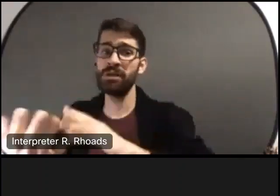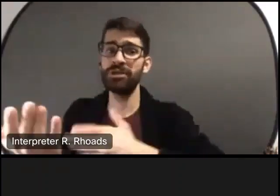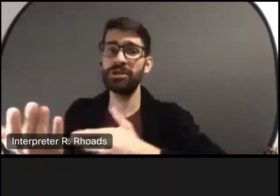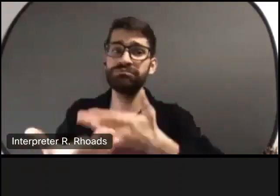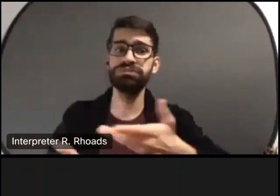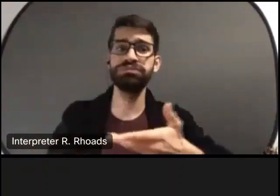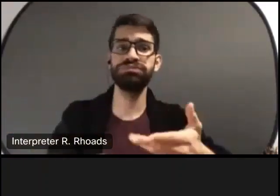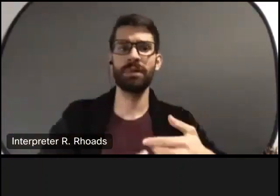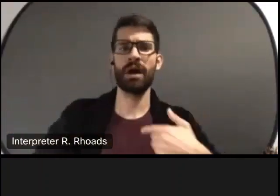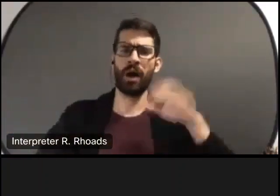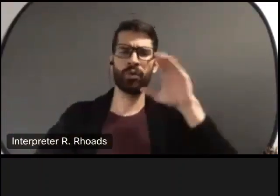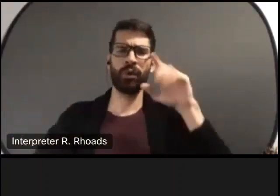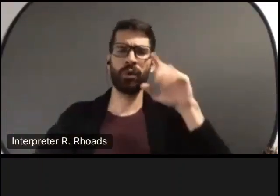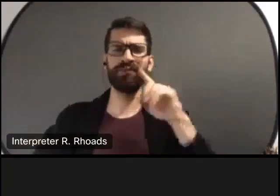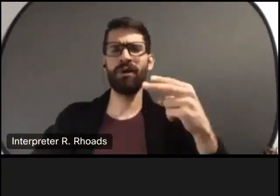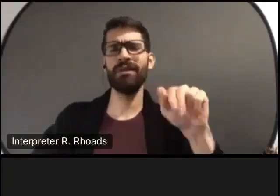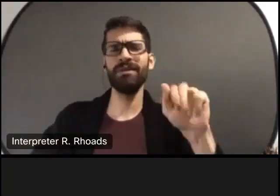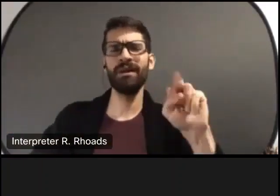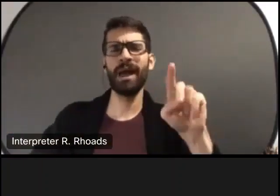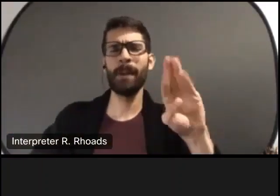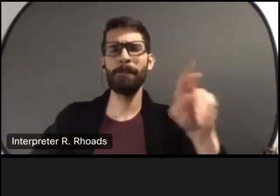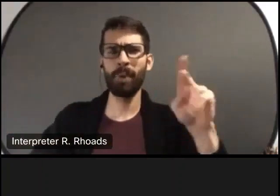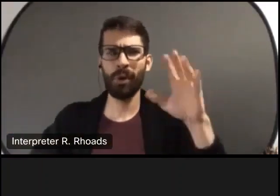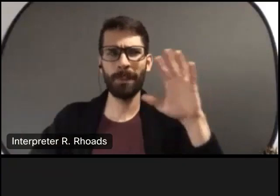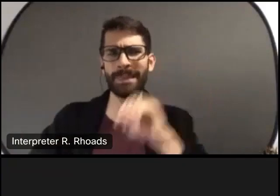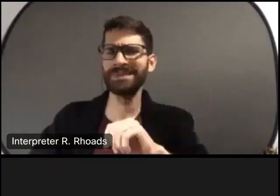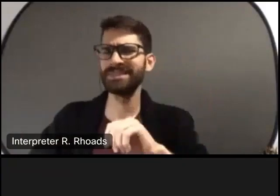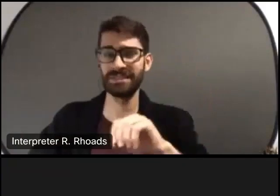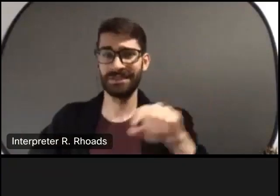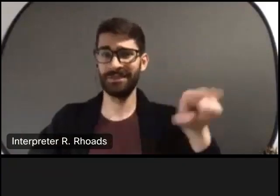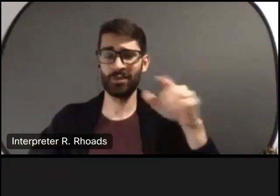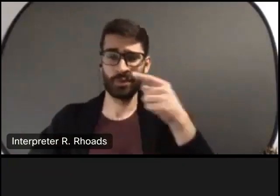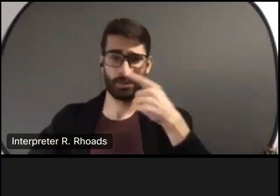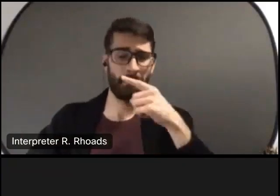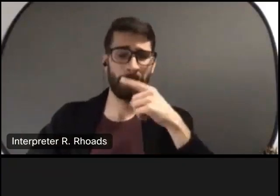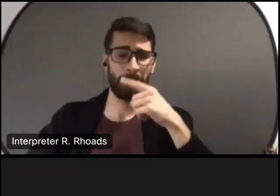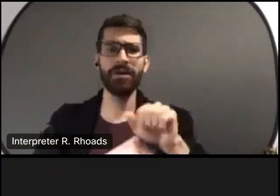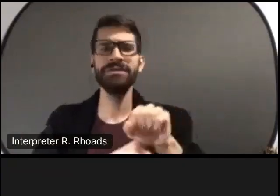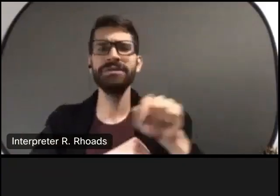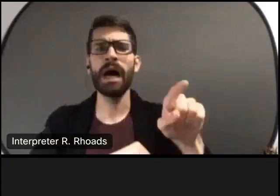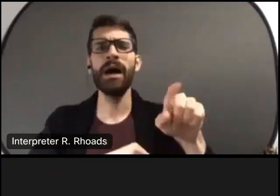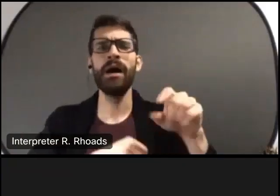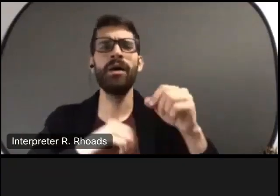and can't find it so if you could put that in the chat or somehow make it available.